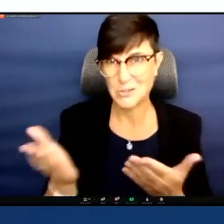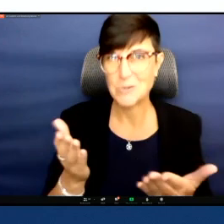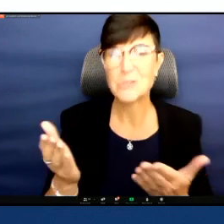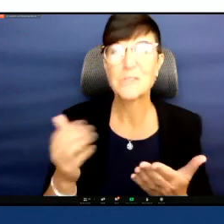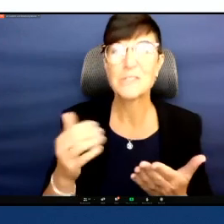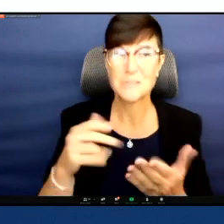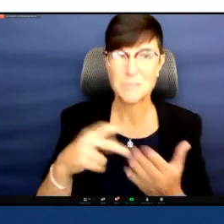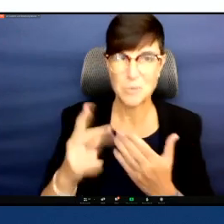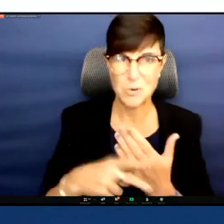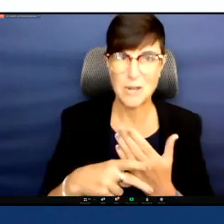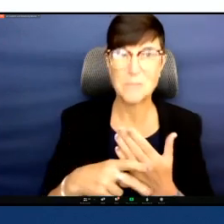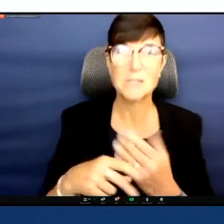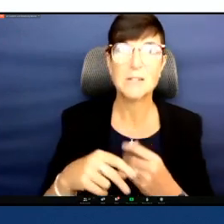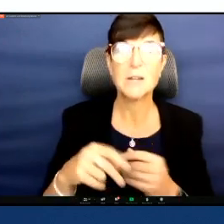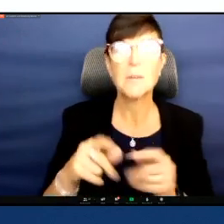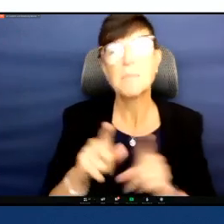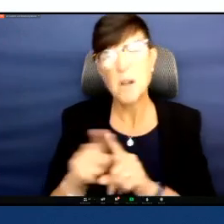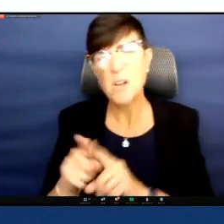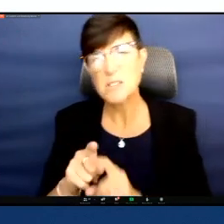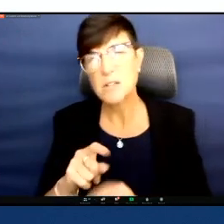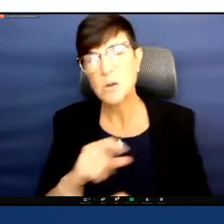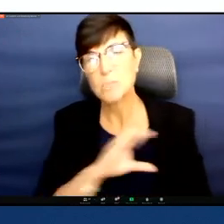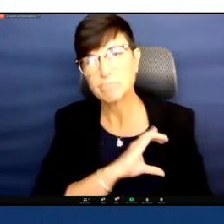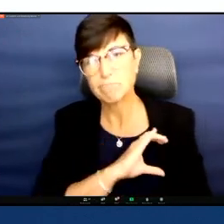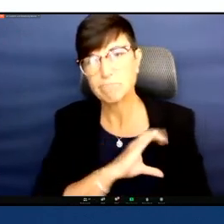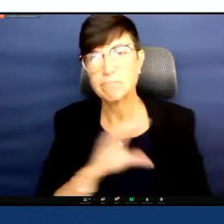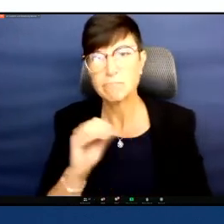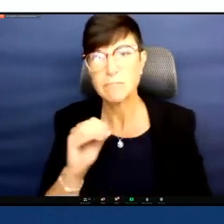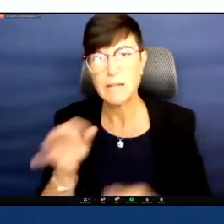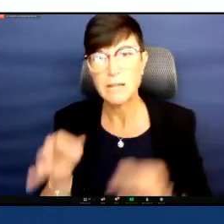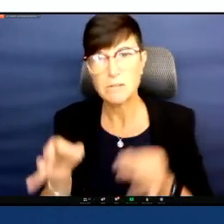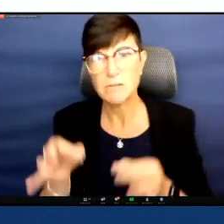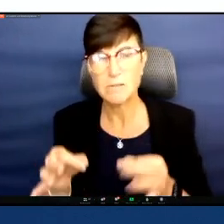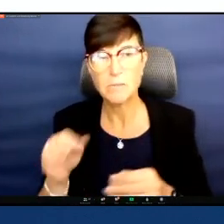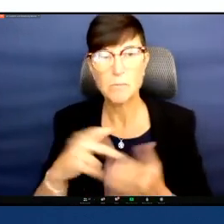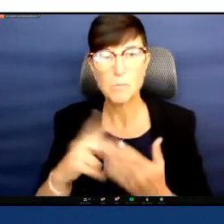to public safety and justice programs and discretionary revenue and reimbursements